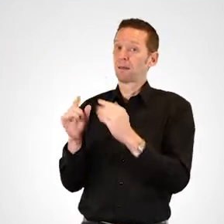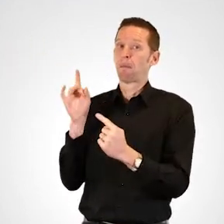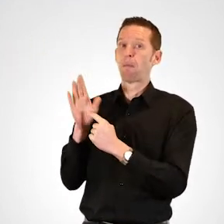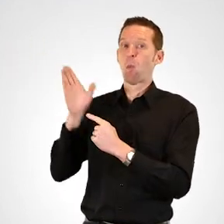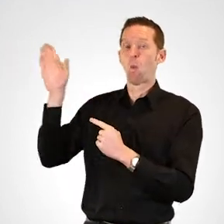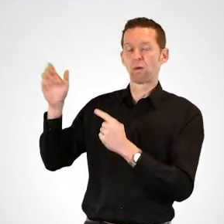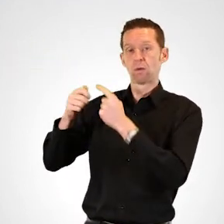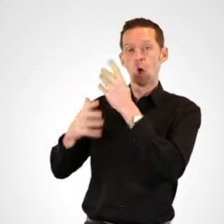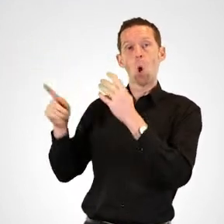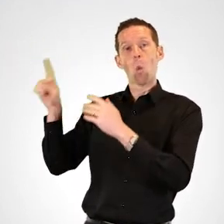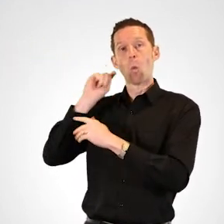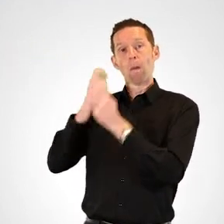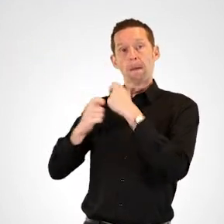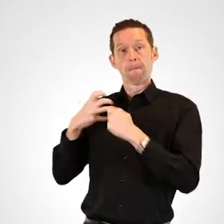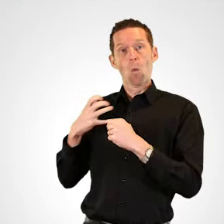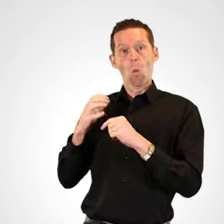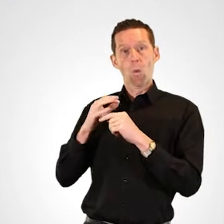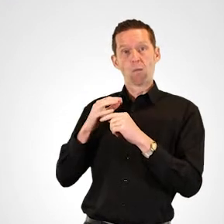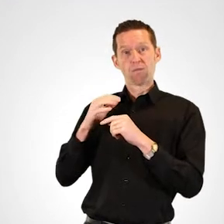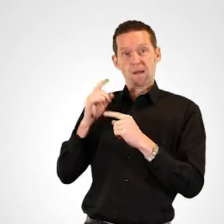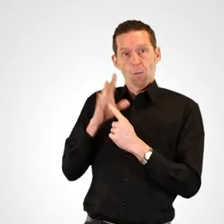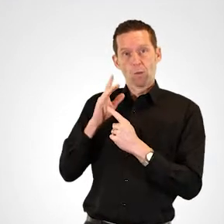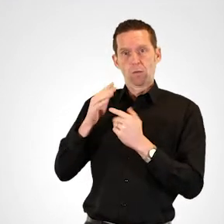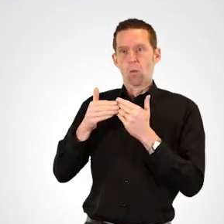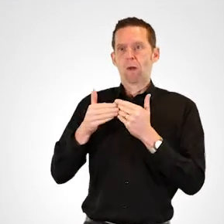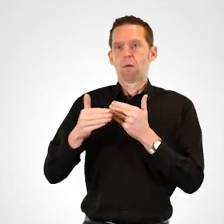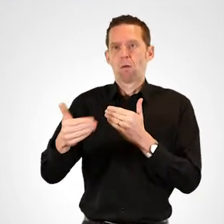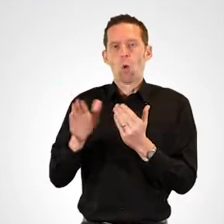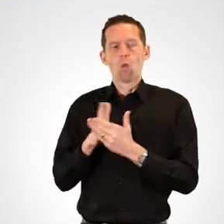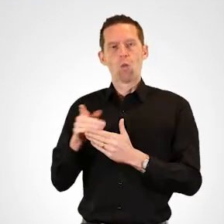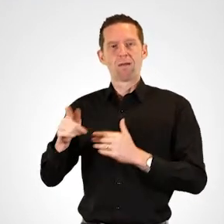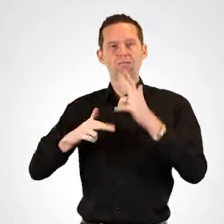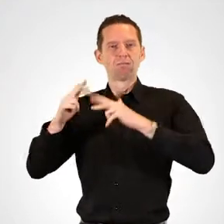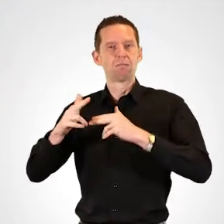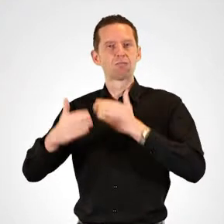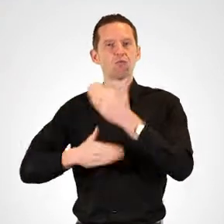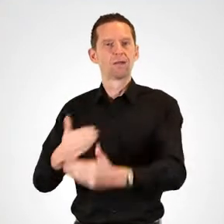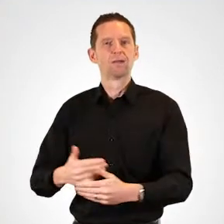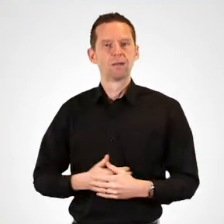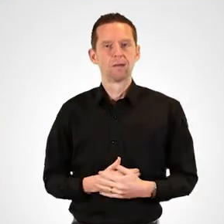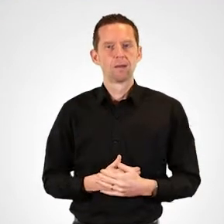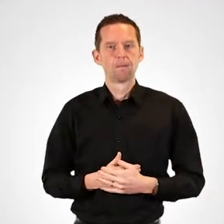They become increasingly important as we move through the developmental process. And one of the interesting things in our field